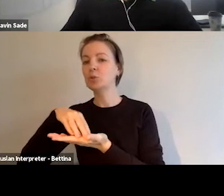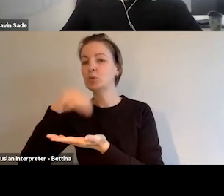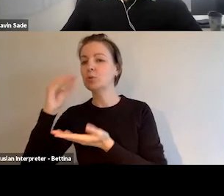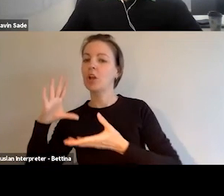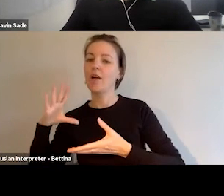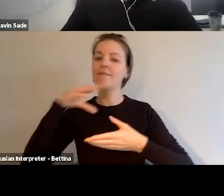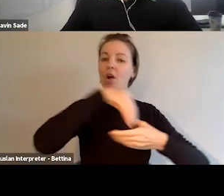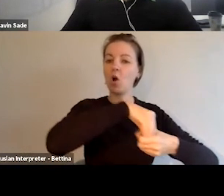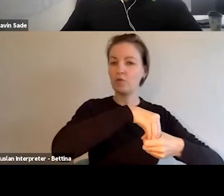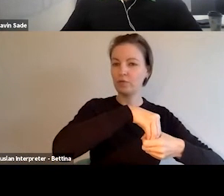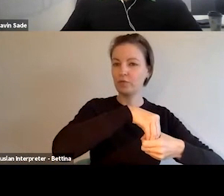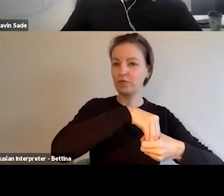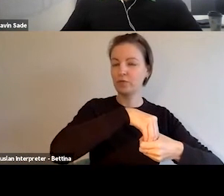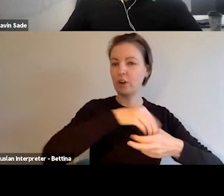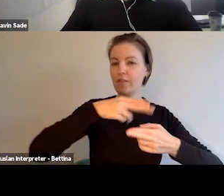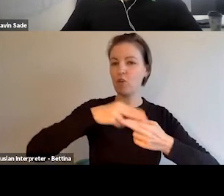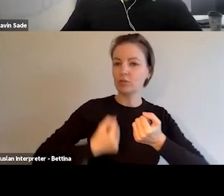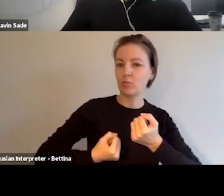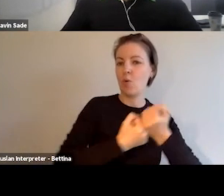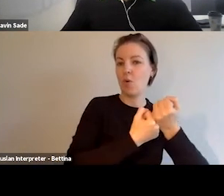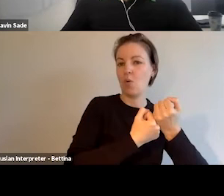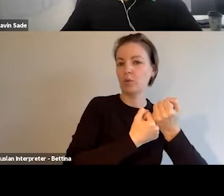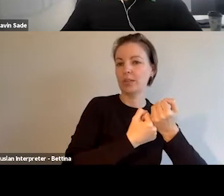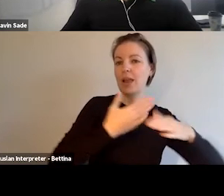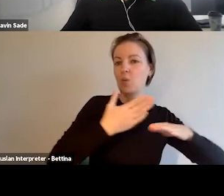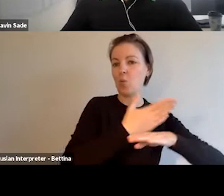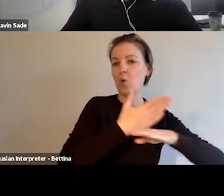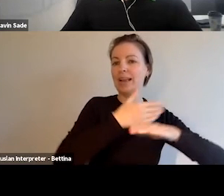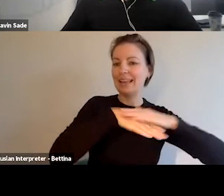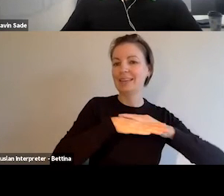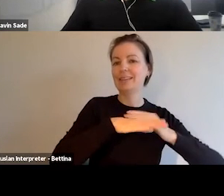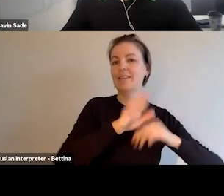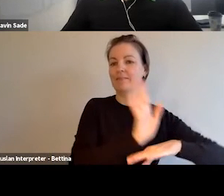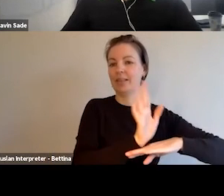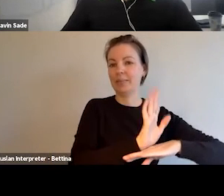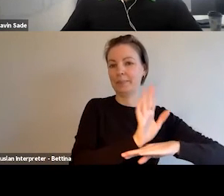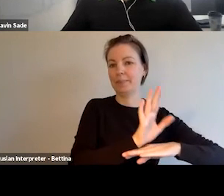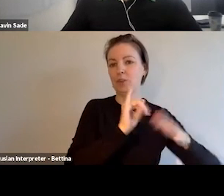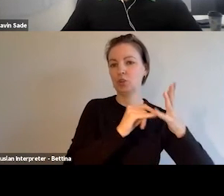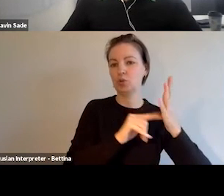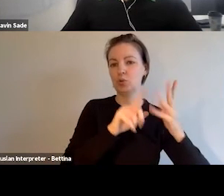permit bachelor of fine arts in visual arts coming to work in a film studio. For this one here